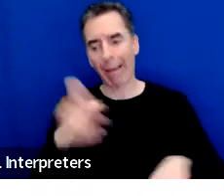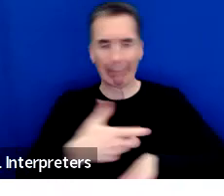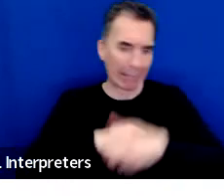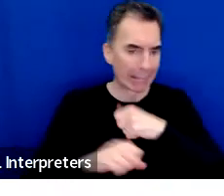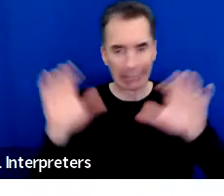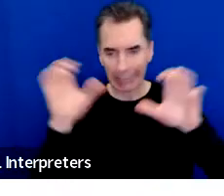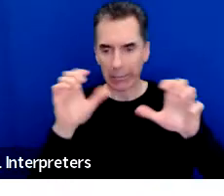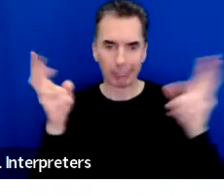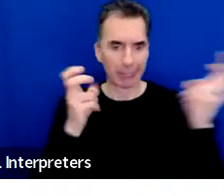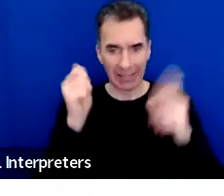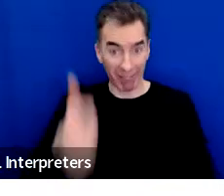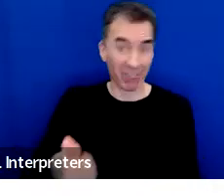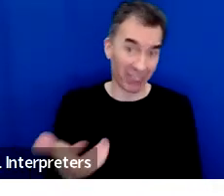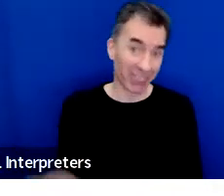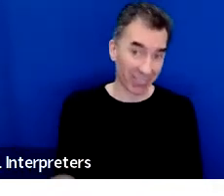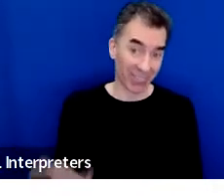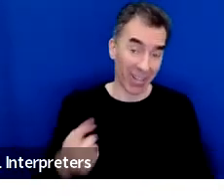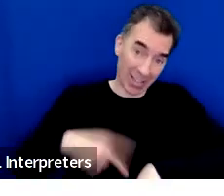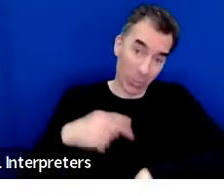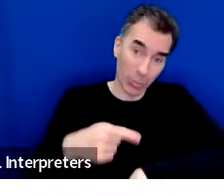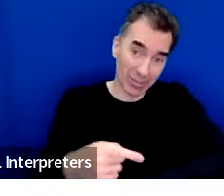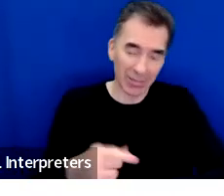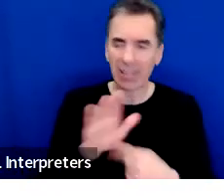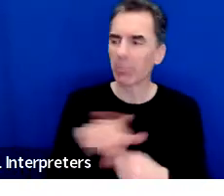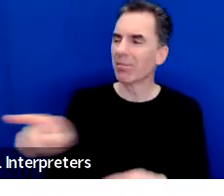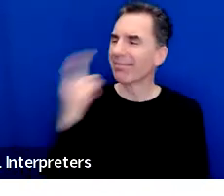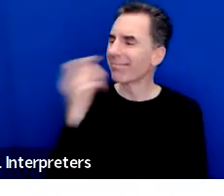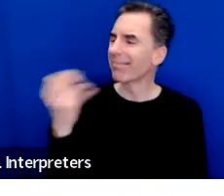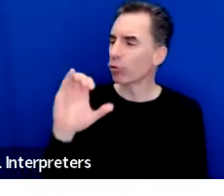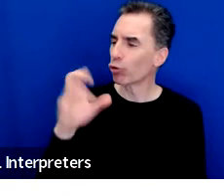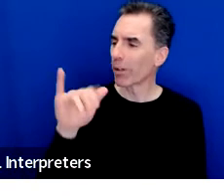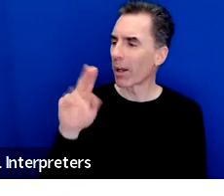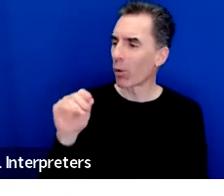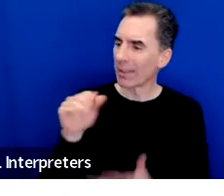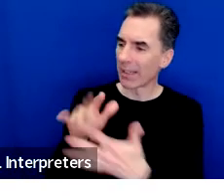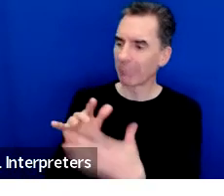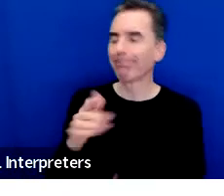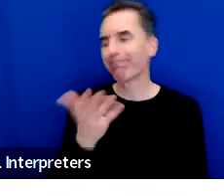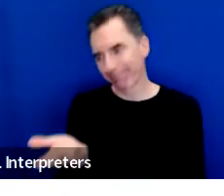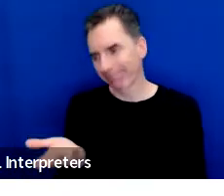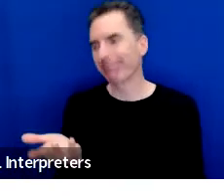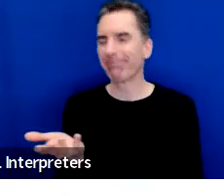And I'm thinking of the two kind of studies, one right now, because I feel like that could be very similar, similar journey